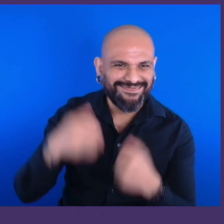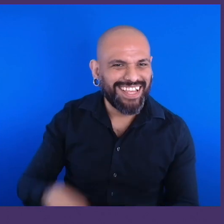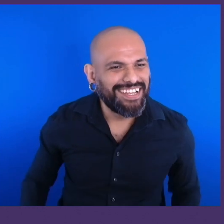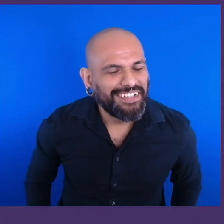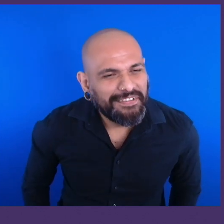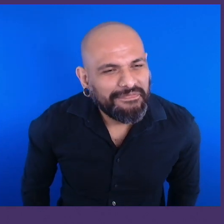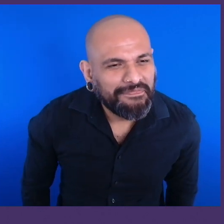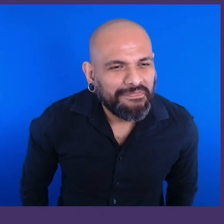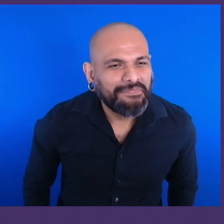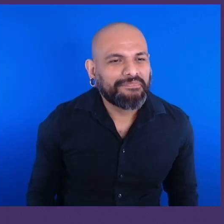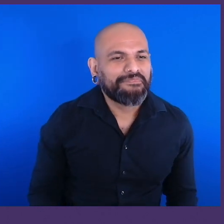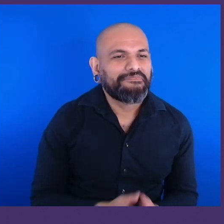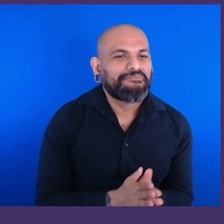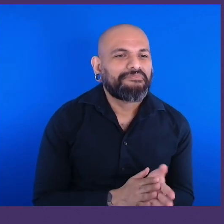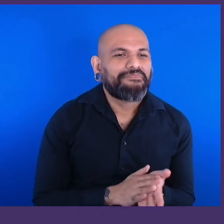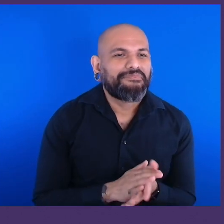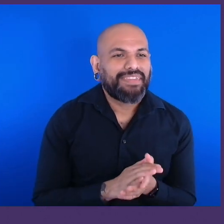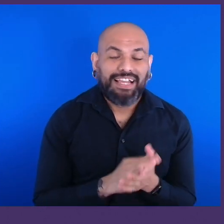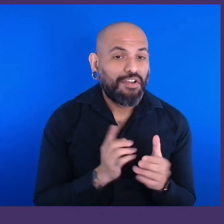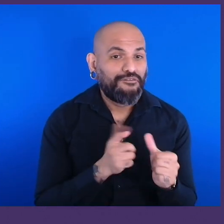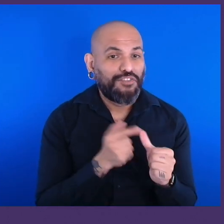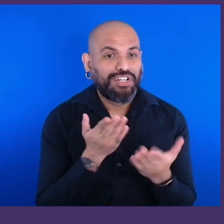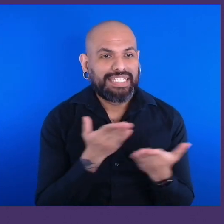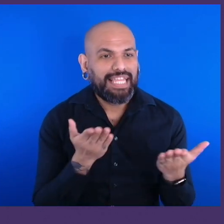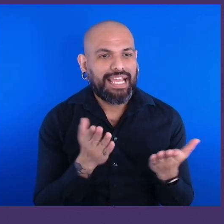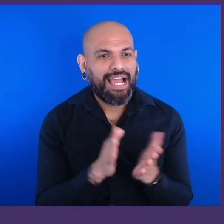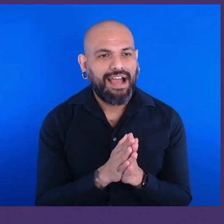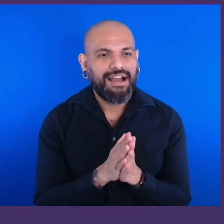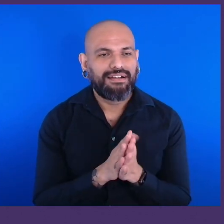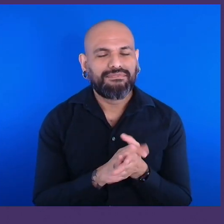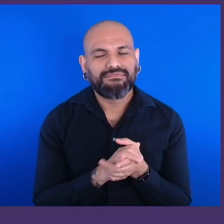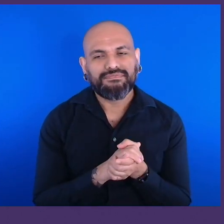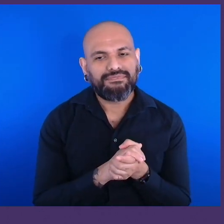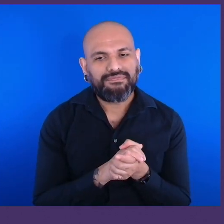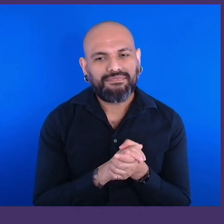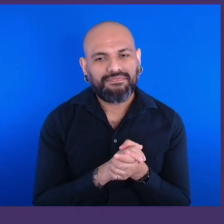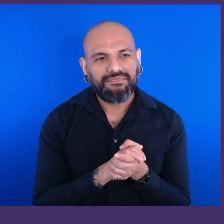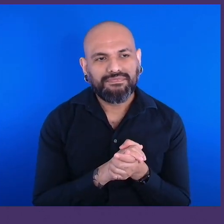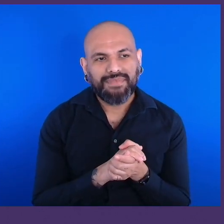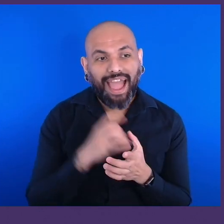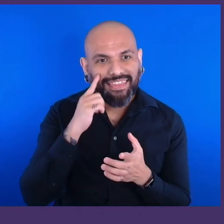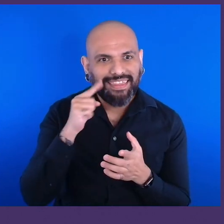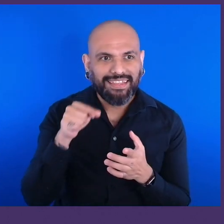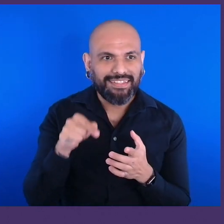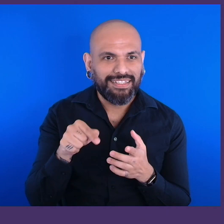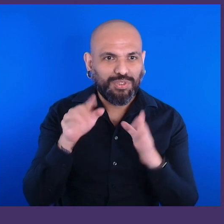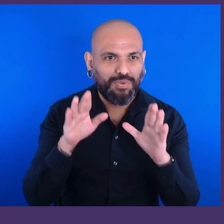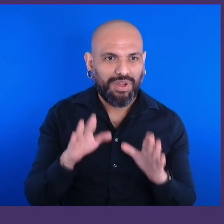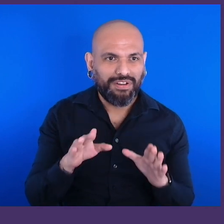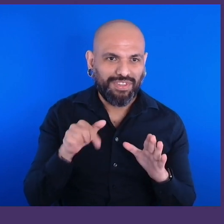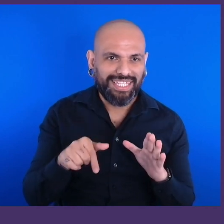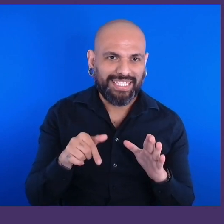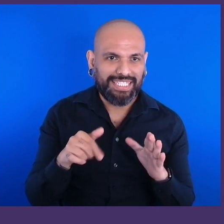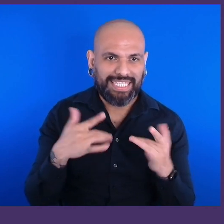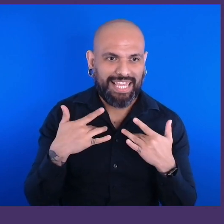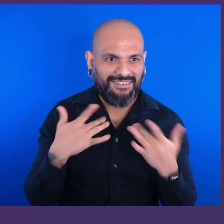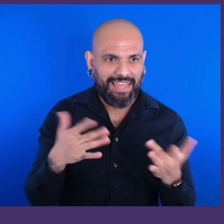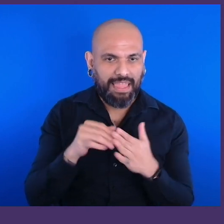Daniel Casas: The first thing, I think that's why this event that Microsoft is organizing is so good, is basically to raise awareness